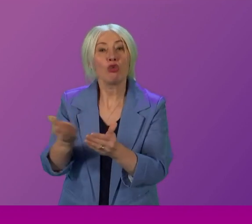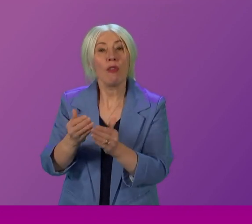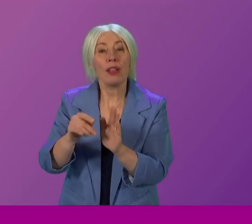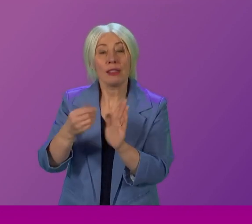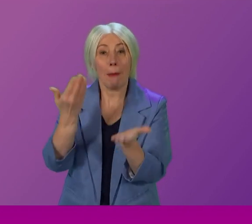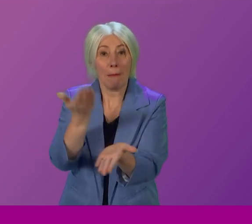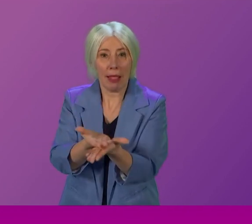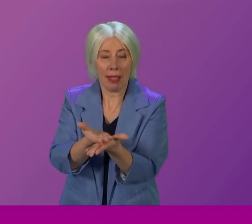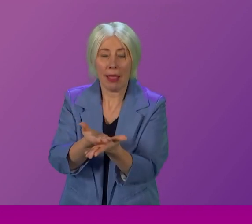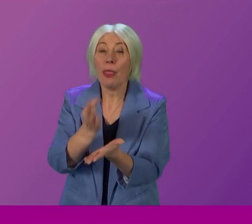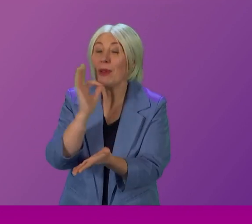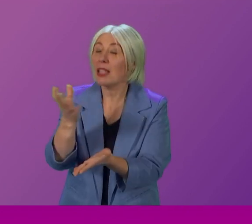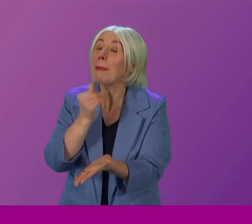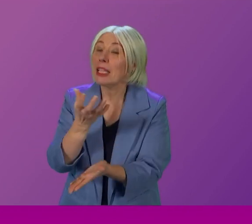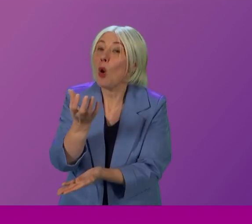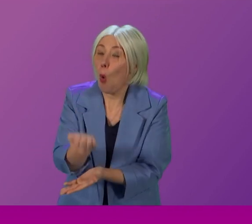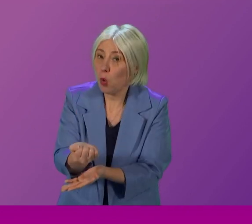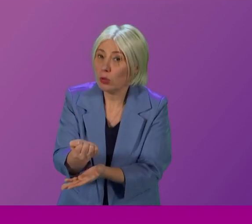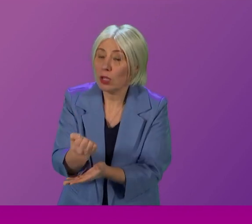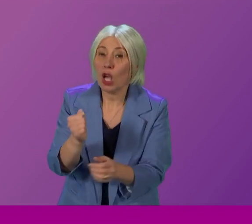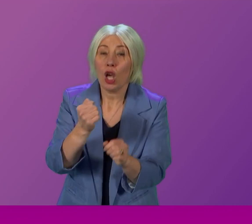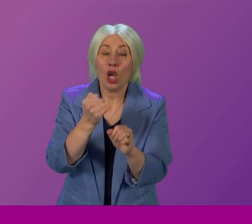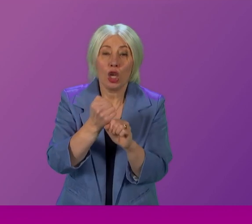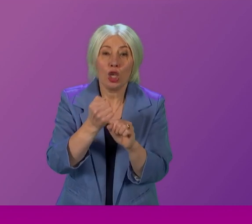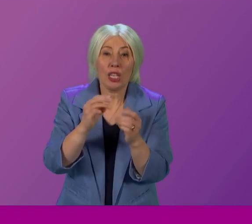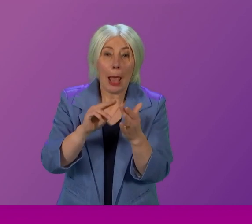for the bill to be paused. They are joined by GMB Scotland, Unison Scotland, Unite the union, the